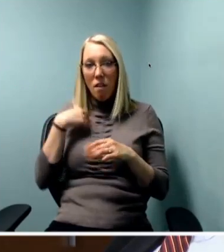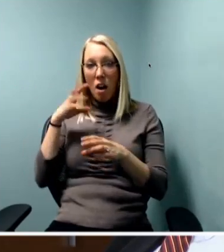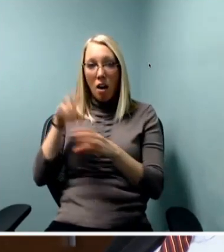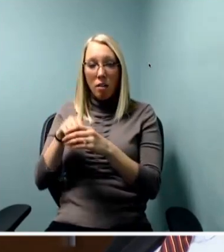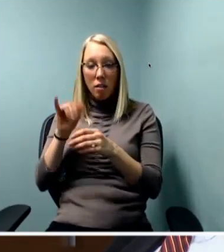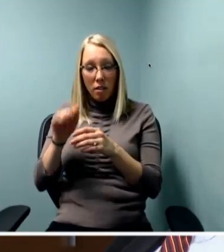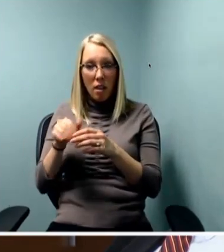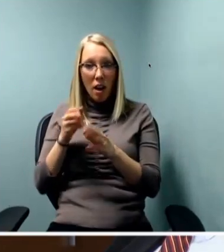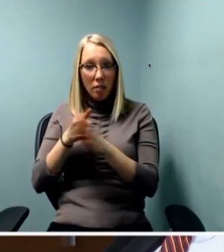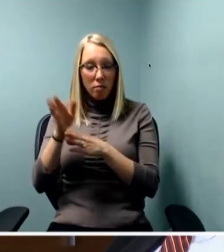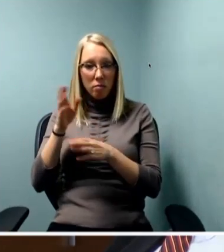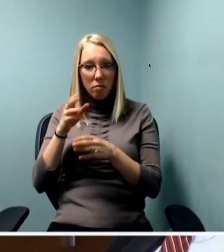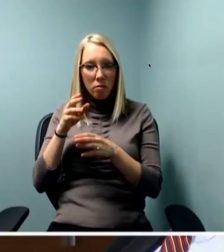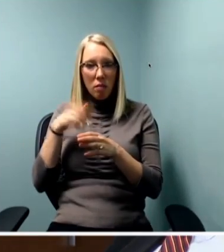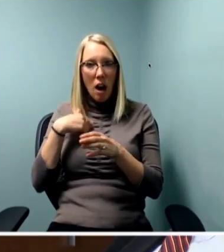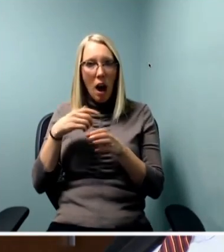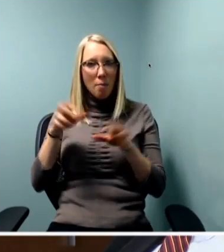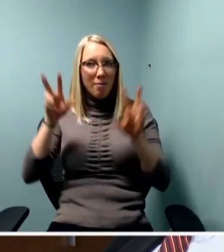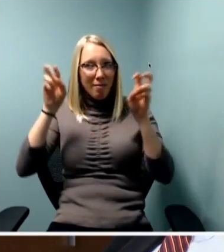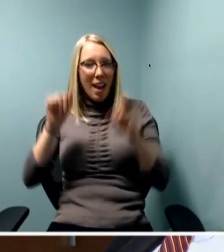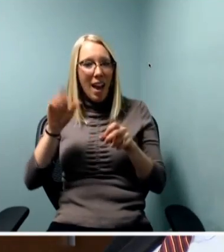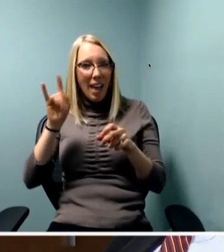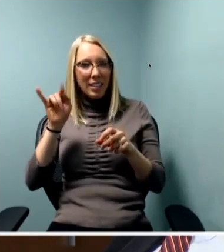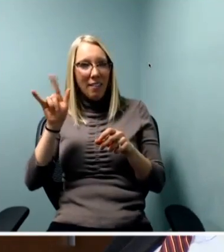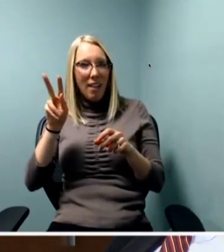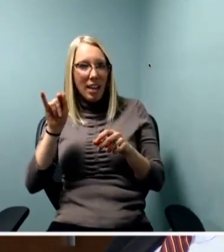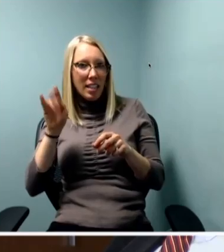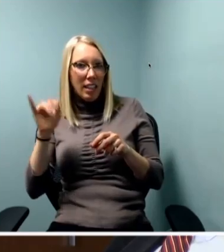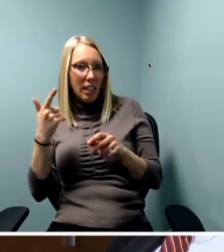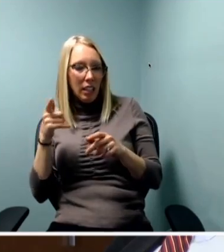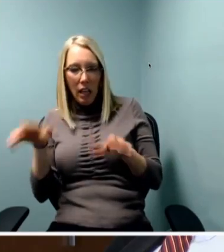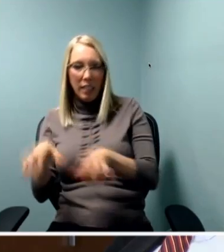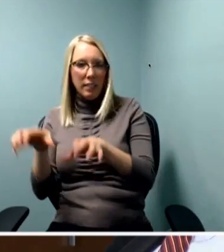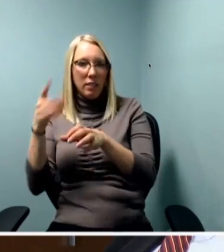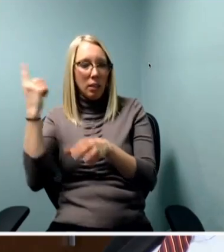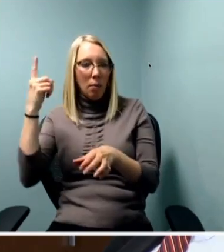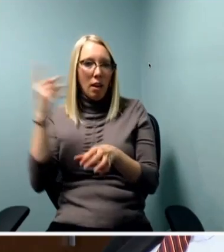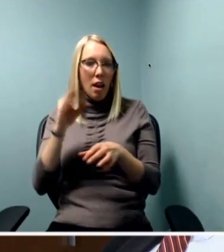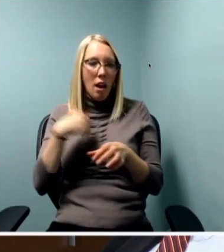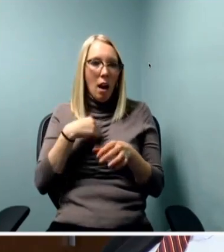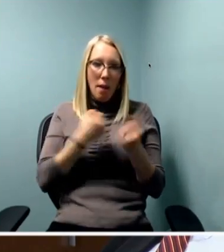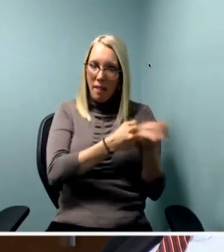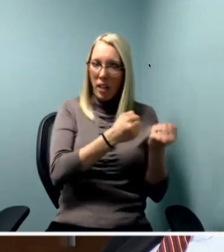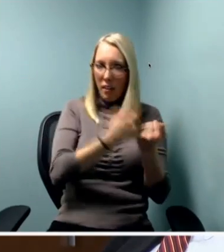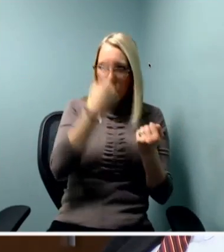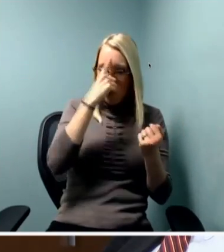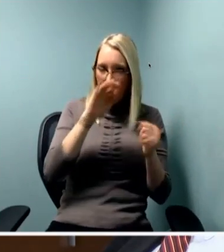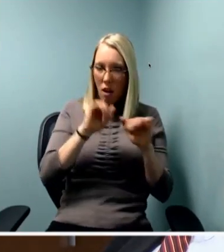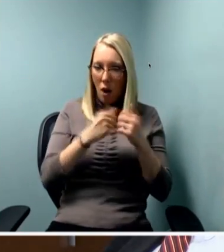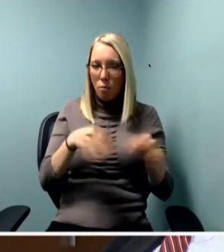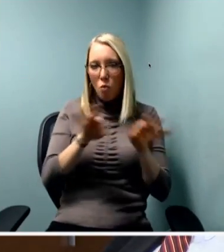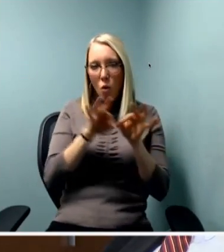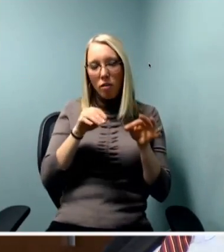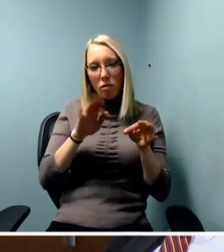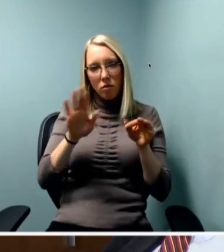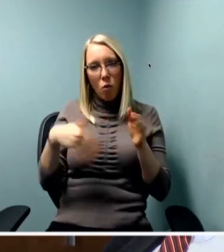and you're advocating for the importance of the humanity, and also the importance of how art